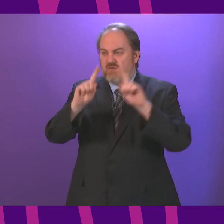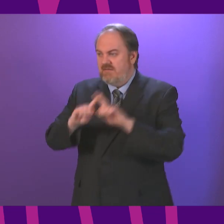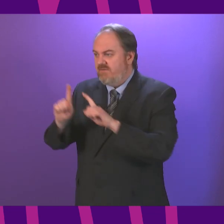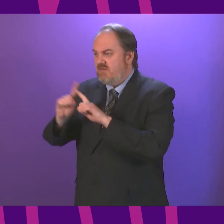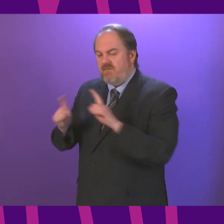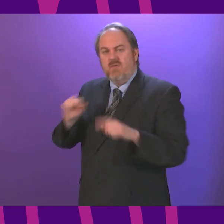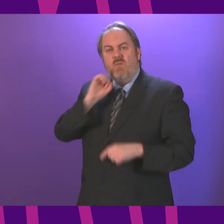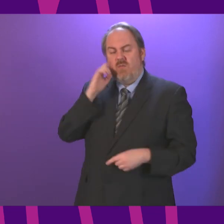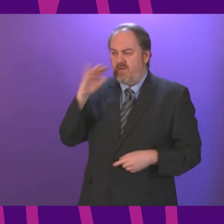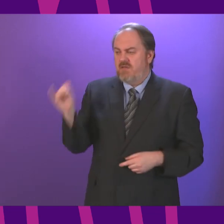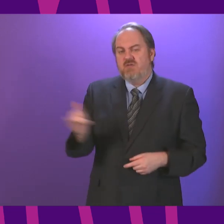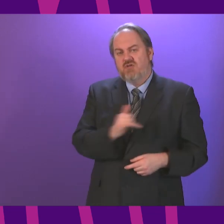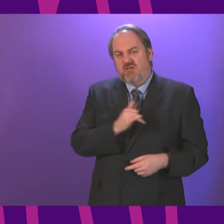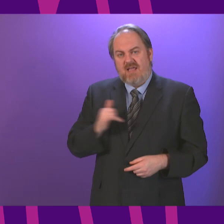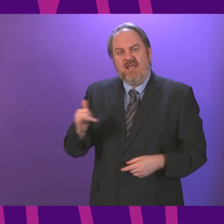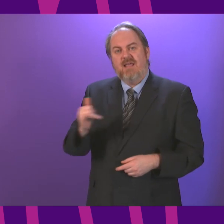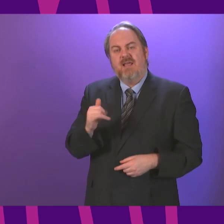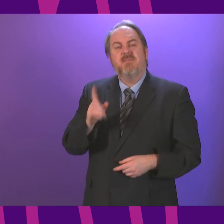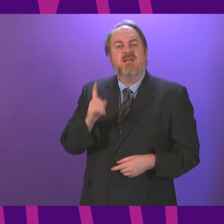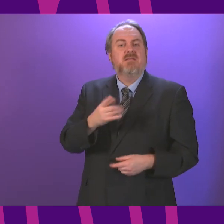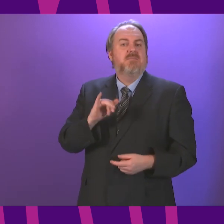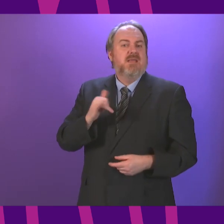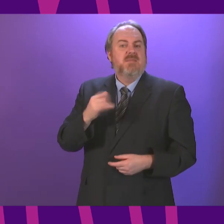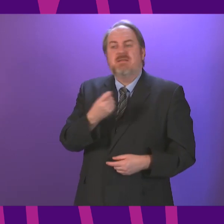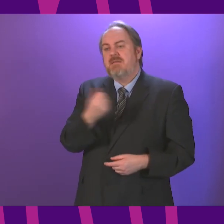look at carefully, but some of it will be explained by the fact that some local authorities